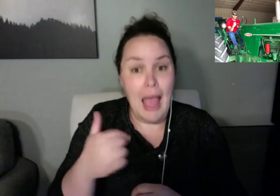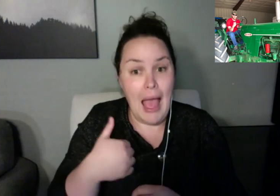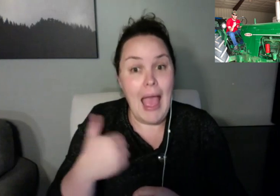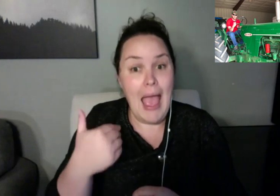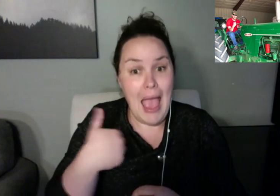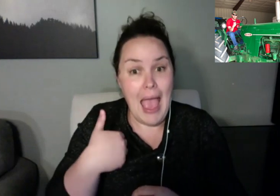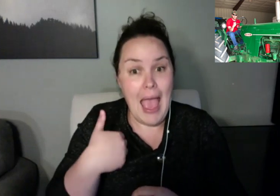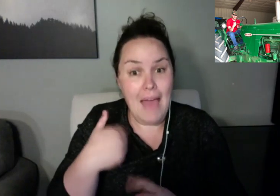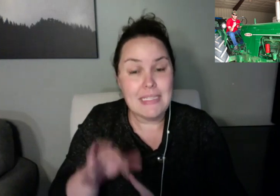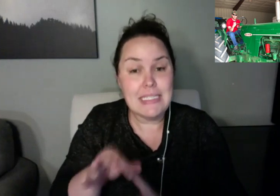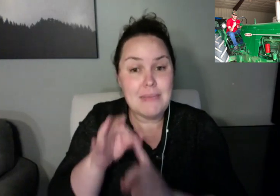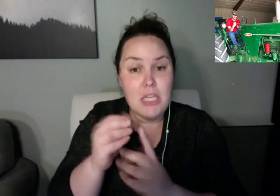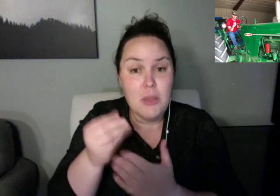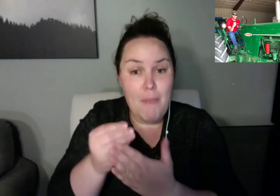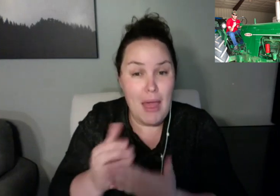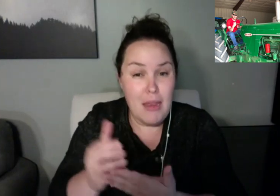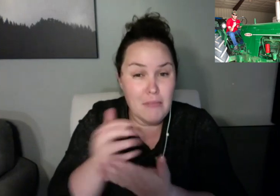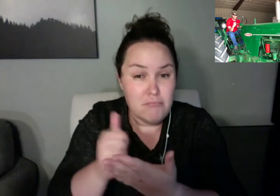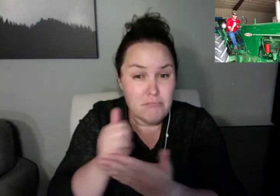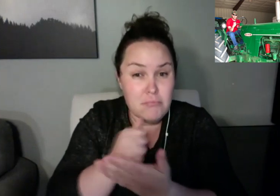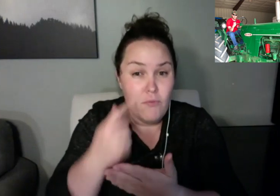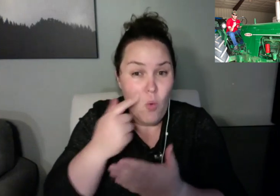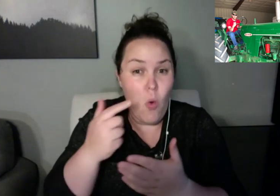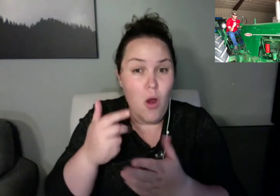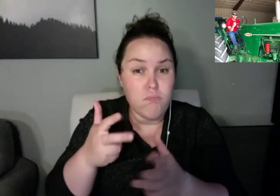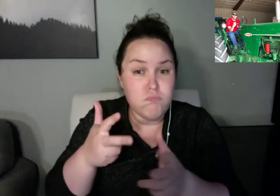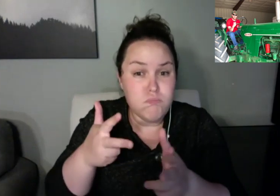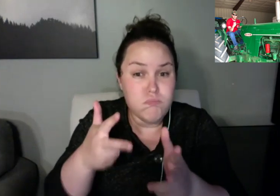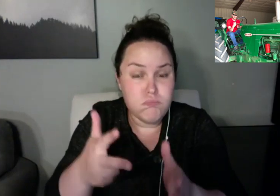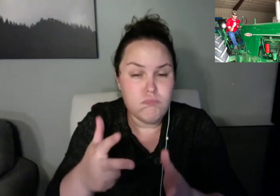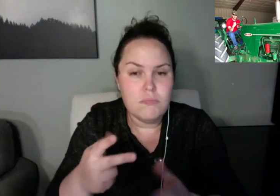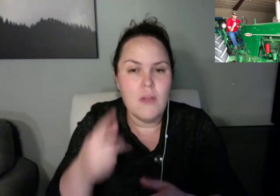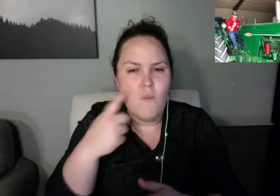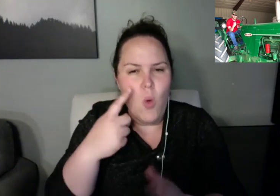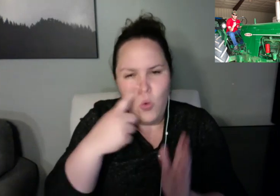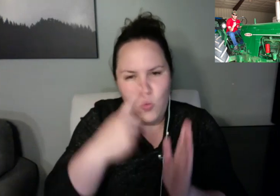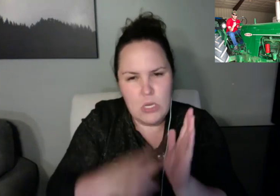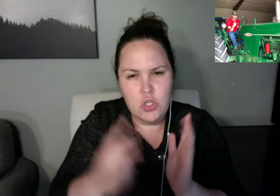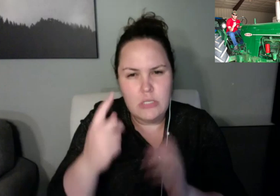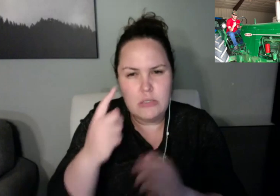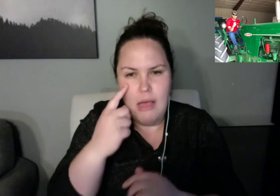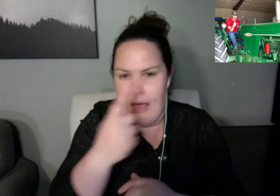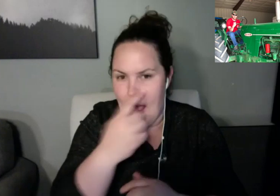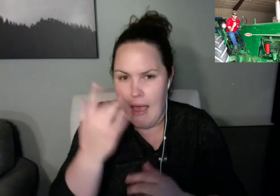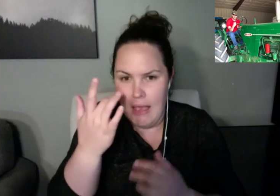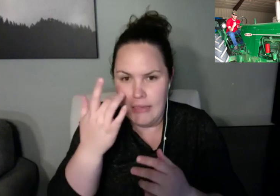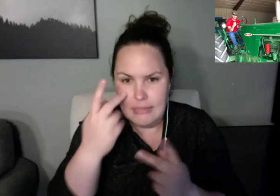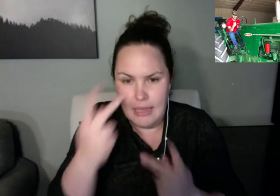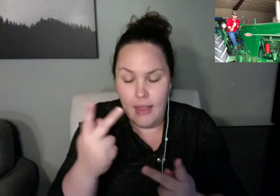research every year was coming up. Well, on the ride in June that I go on, that